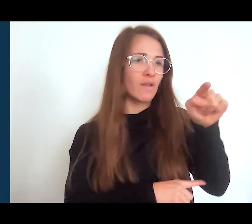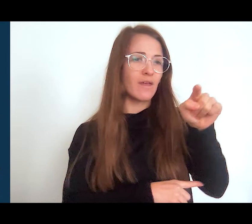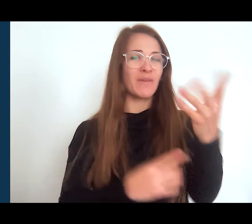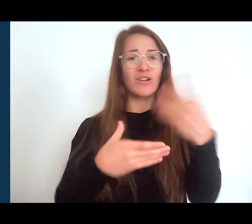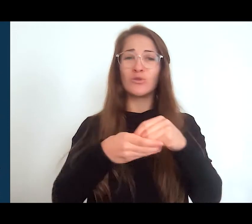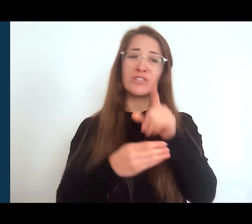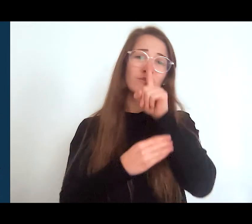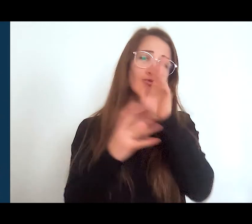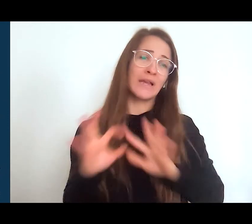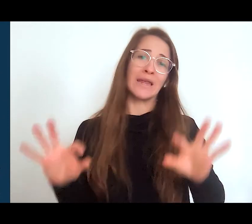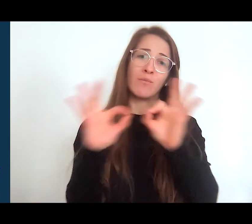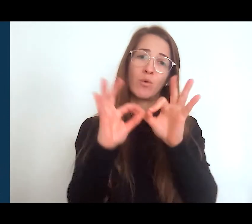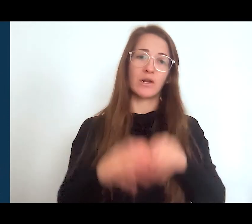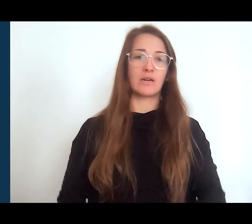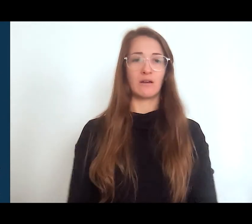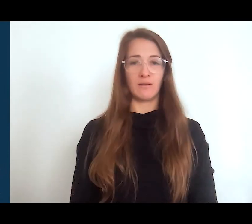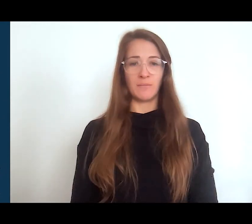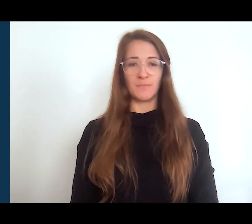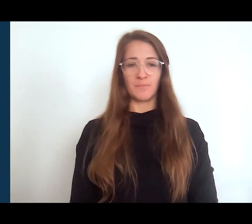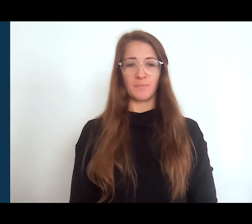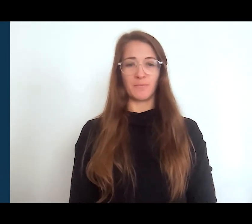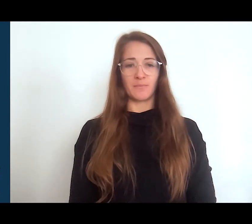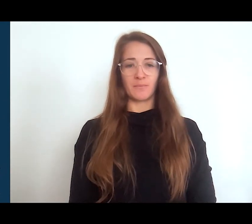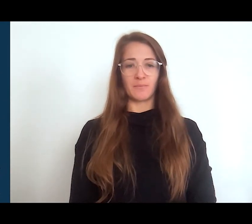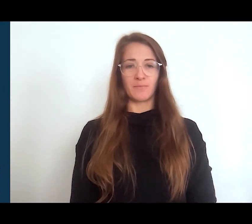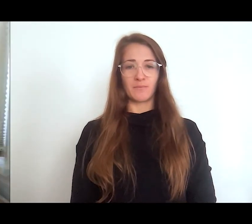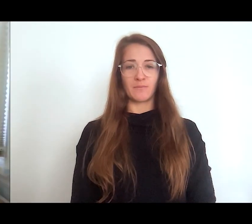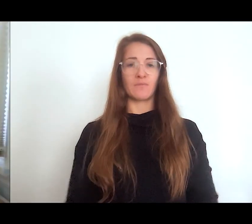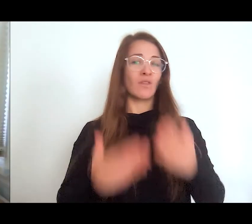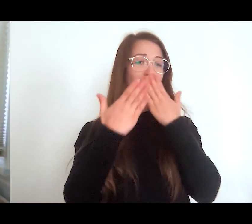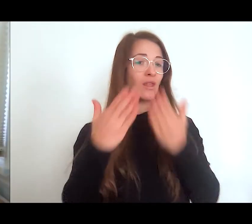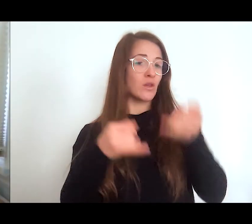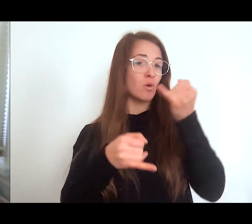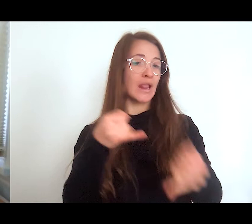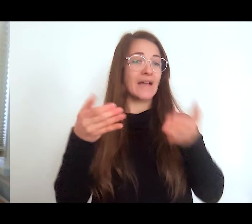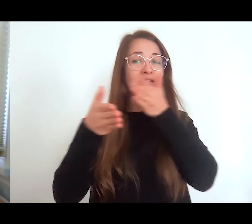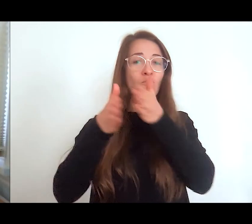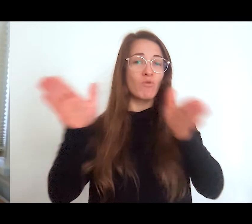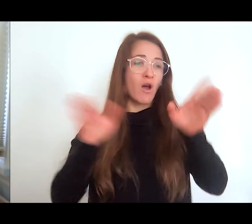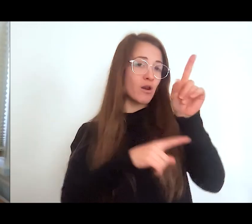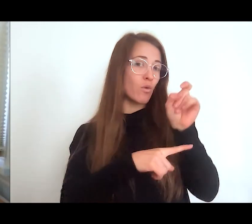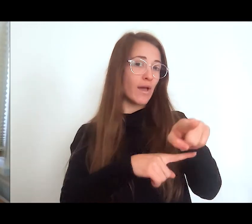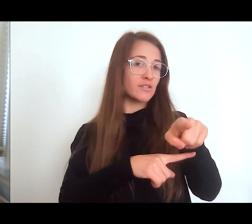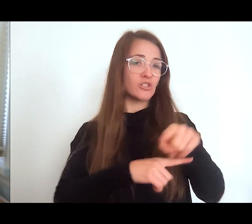MAKE THEIR DECISIONS OR SPEAK FOR THEM. INCLUSION IS VERY IMPORTANT TO ME. THANK YOU.